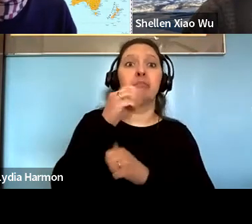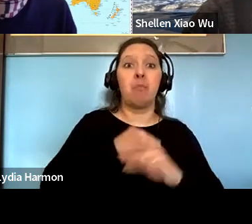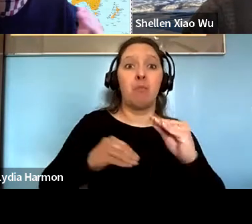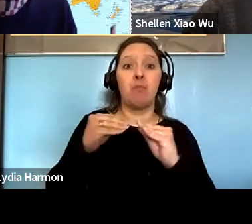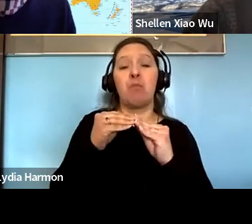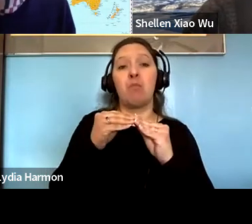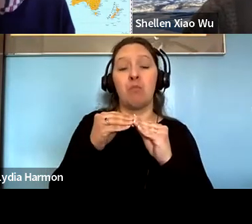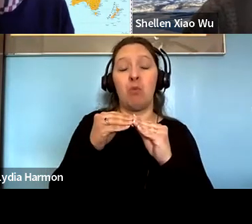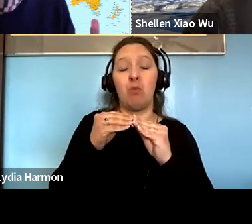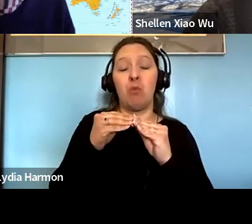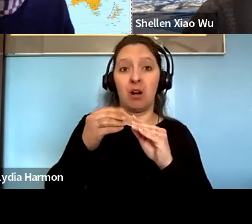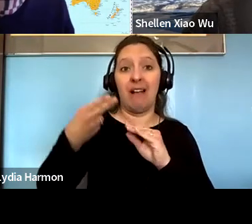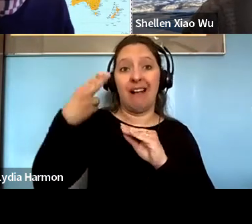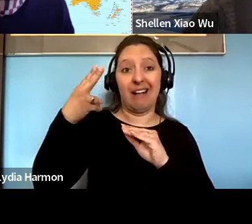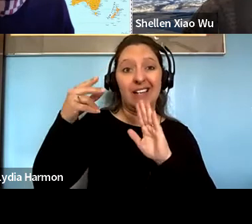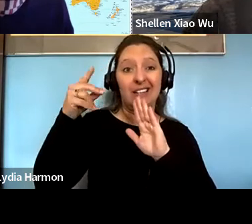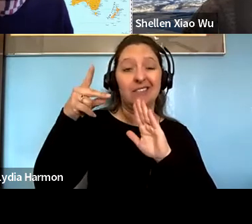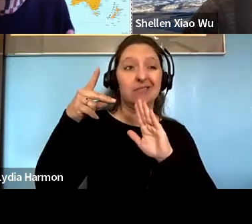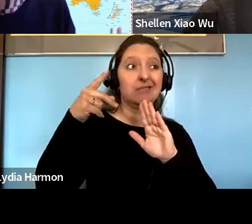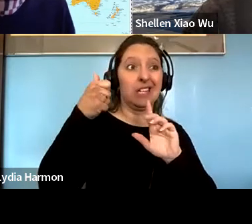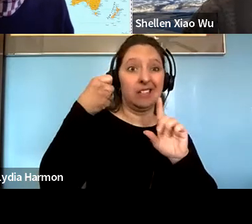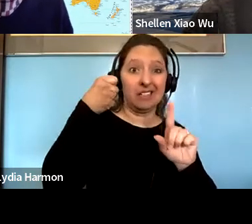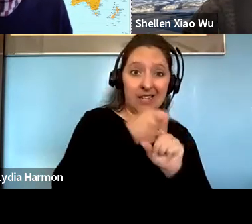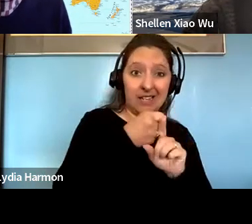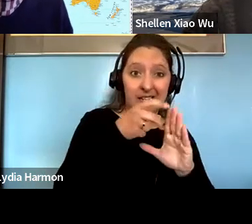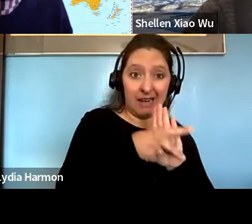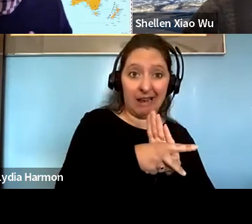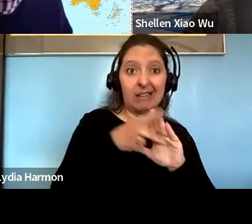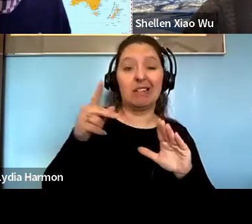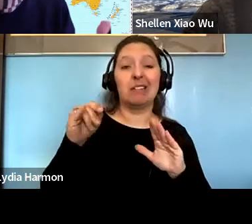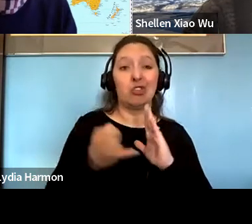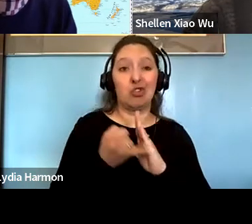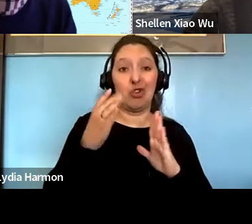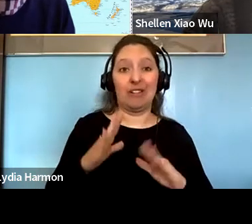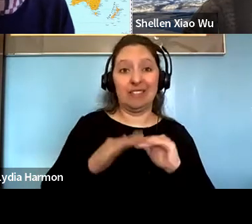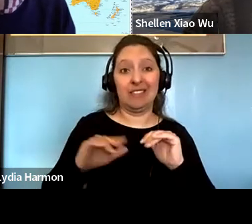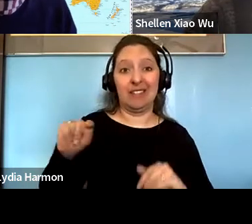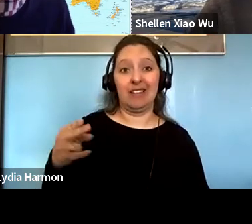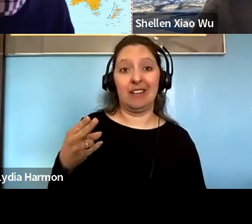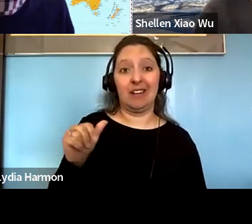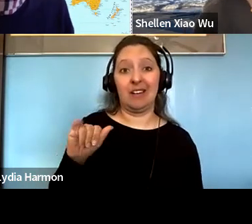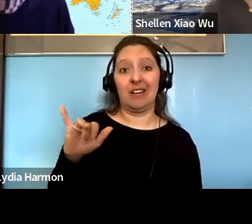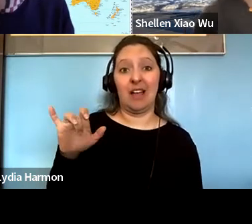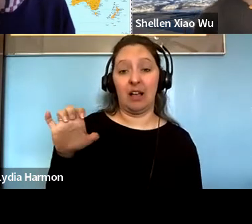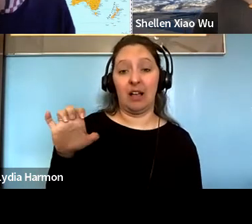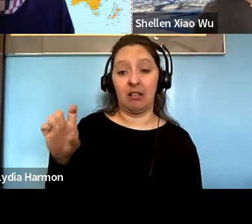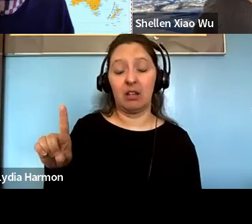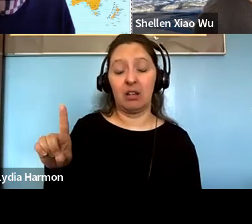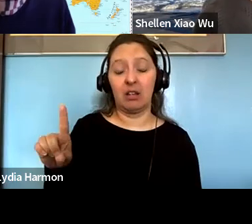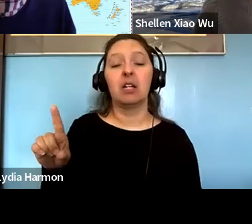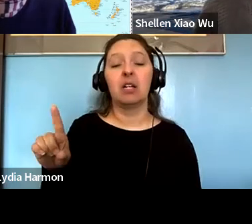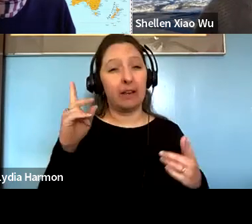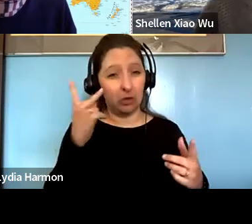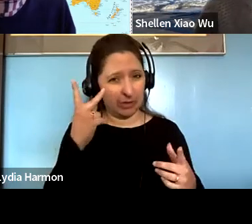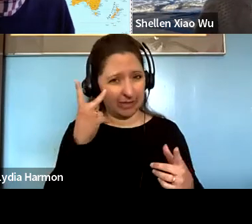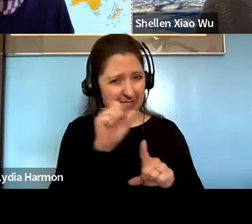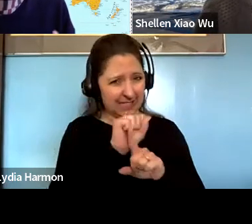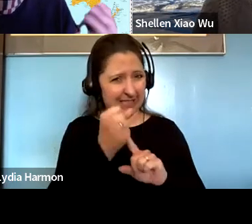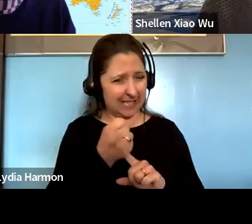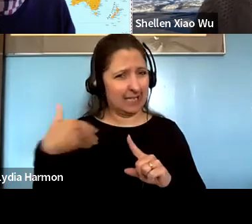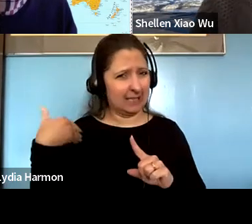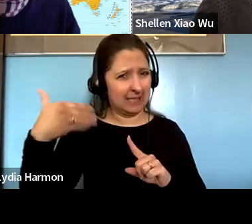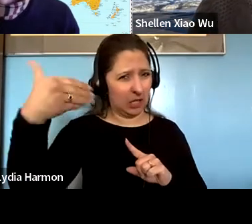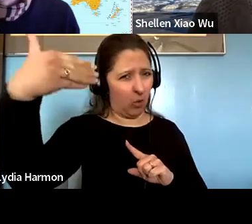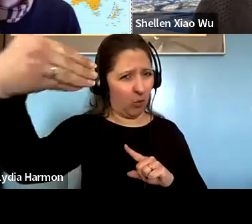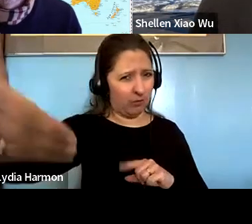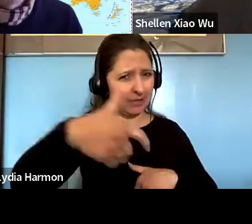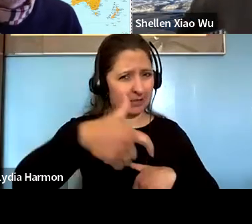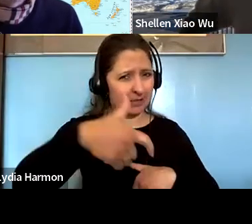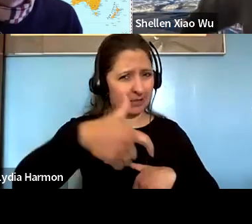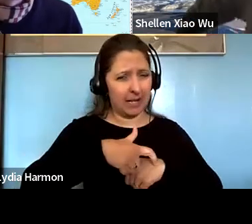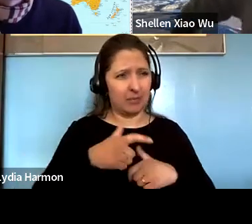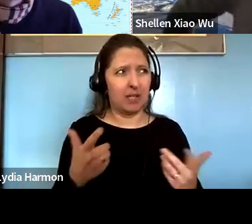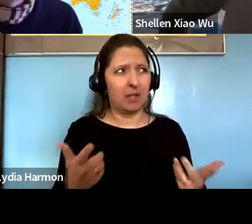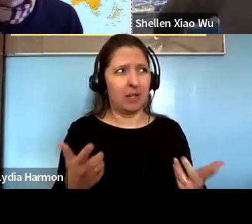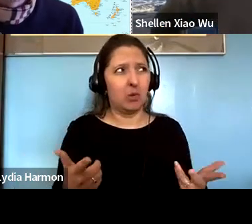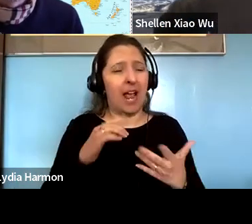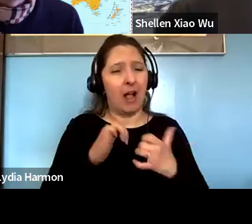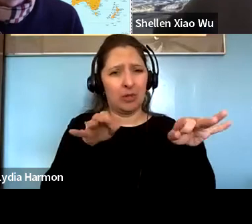Paul Gellert: You know whether you see any variation in this culture of impunity either across cases or across time how you would explain it and how much it just means that as long as.